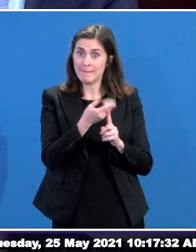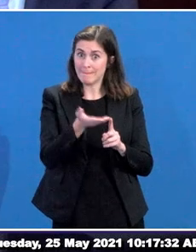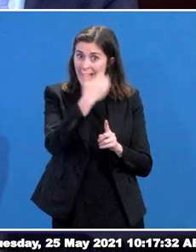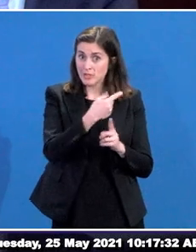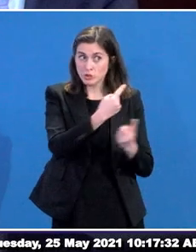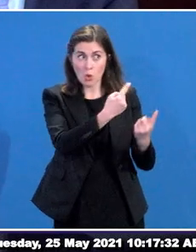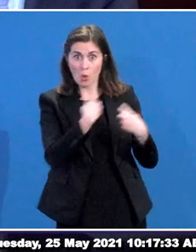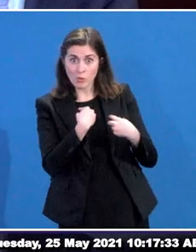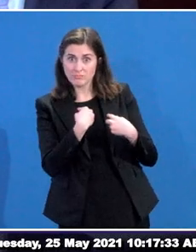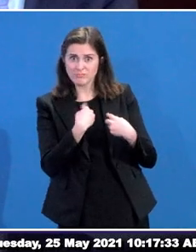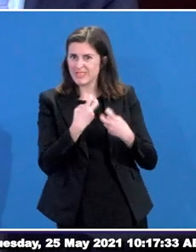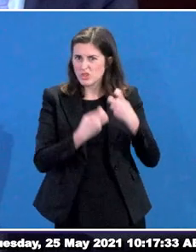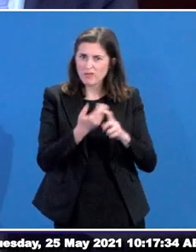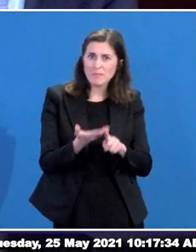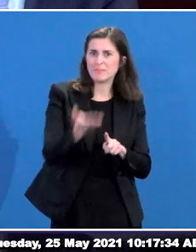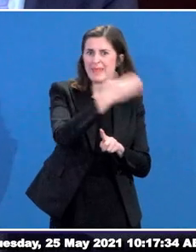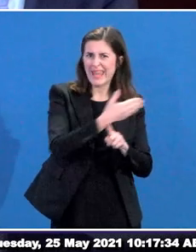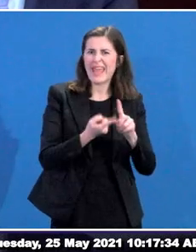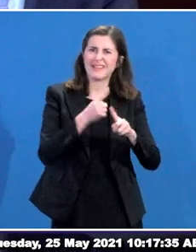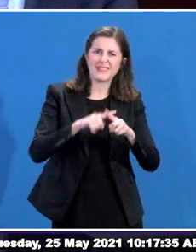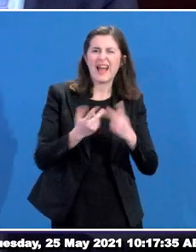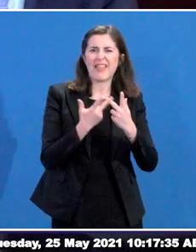An issue that had arisen in relation to his conduct? Yes.